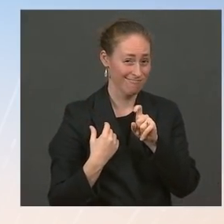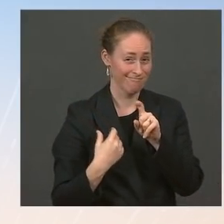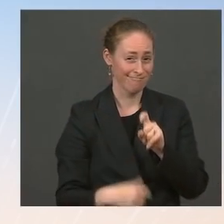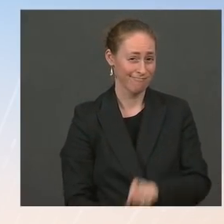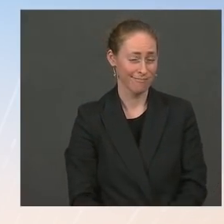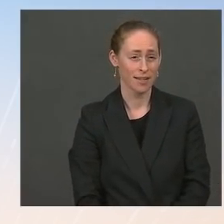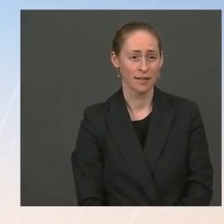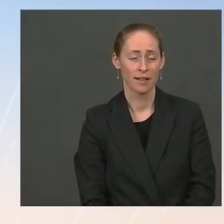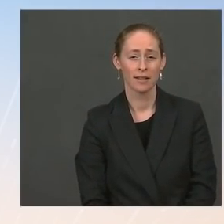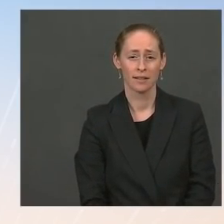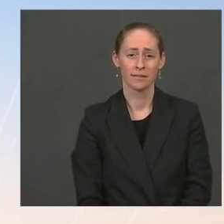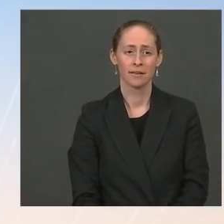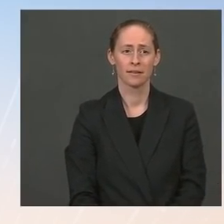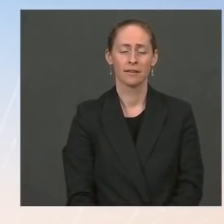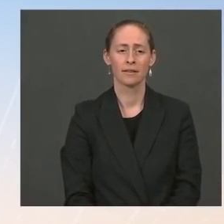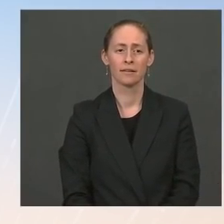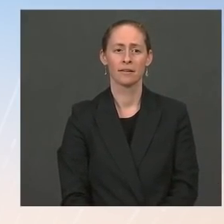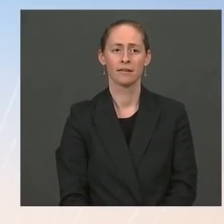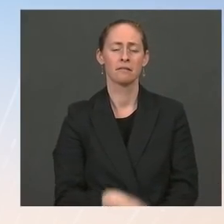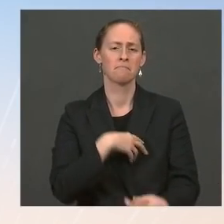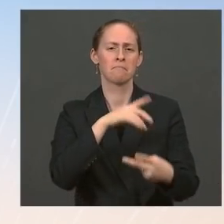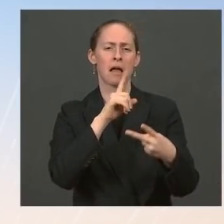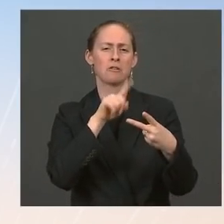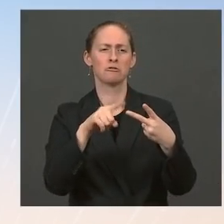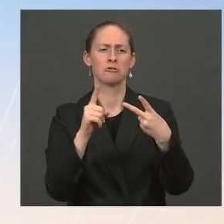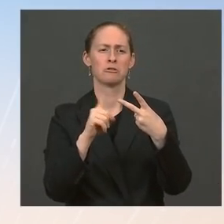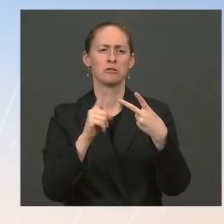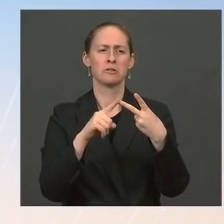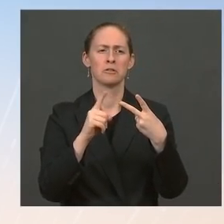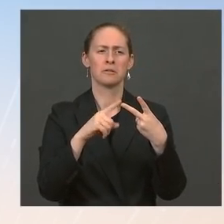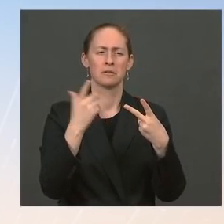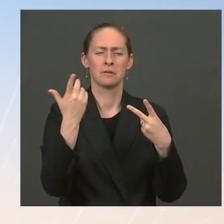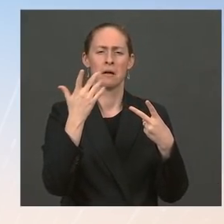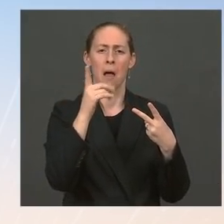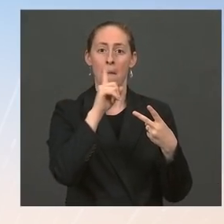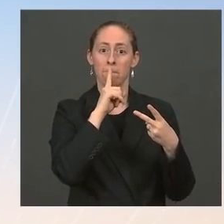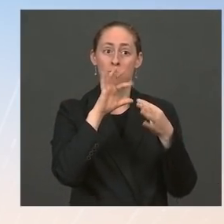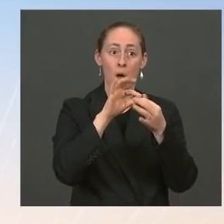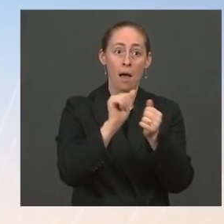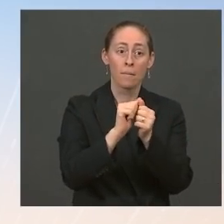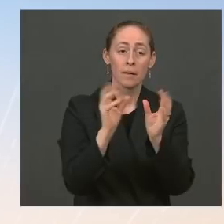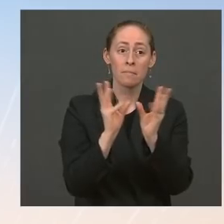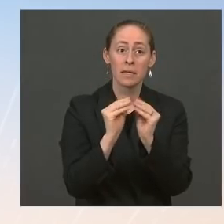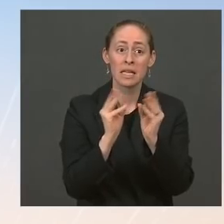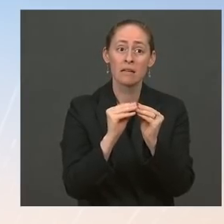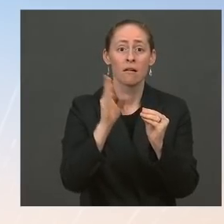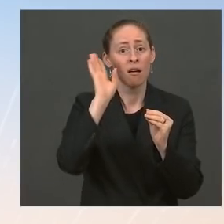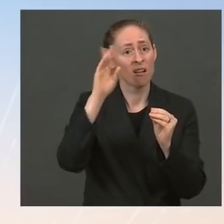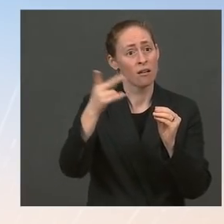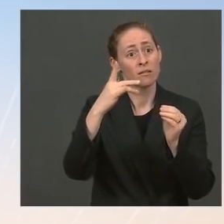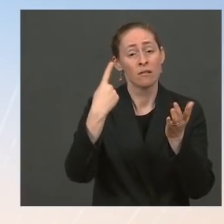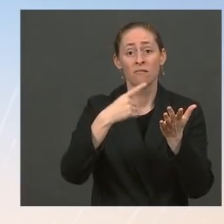It doesn't say anything about the meeting. They didn't talk about the Olympics during the meeting. It wasn't a topic that was discussed during the meeting.